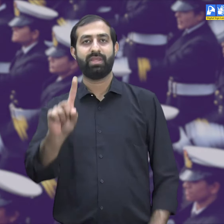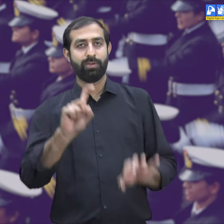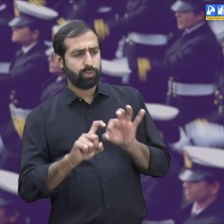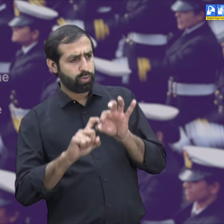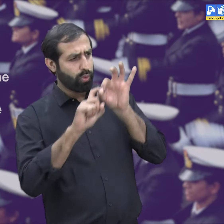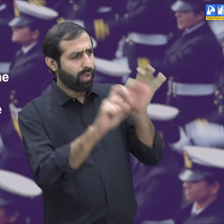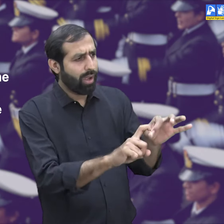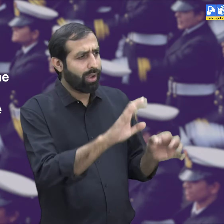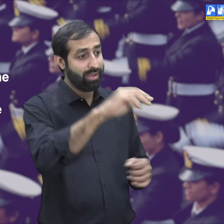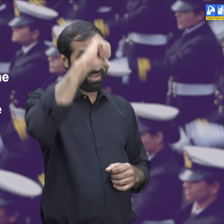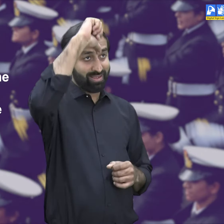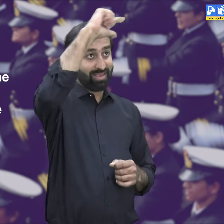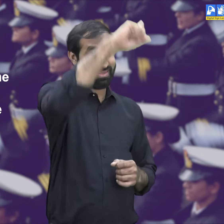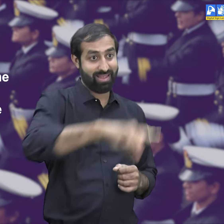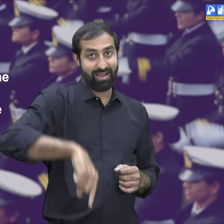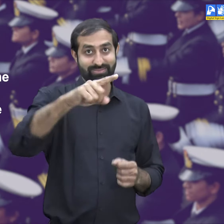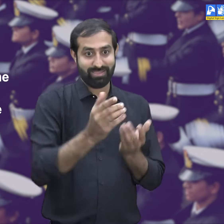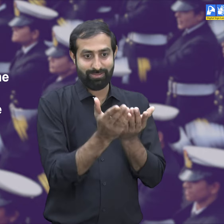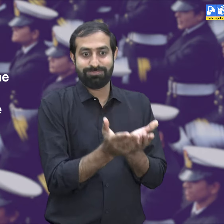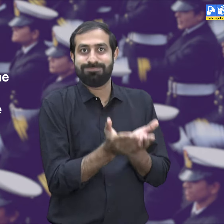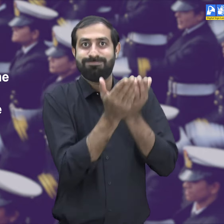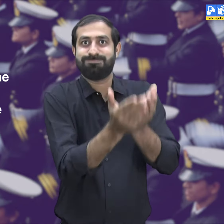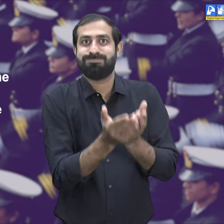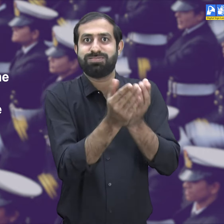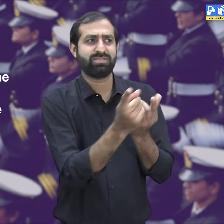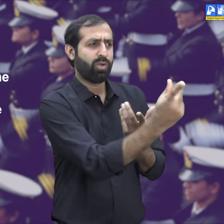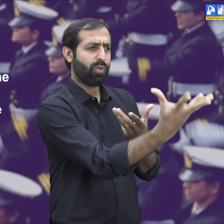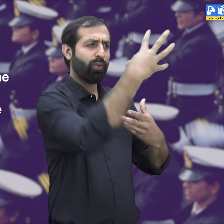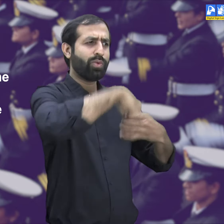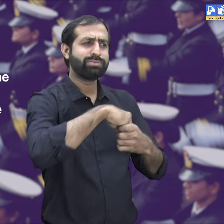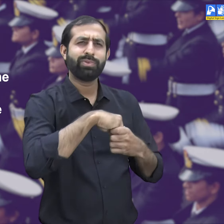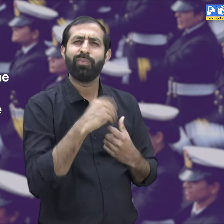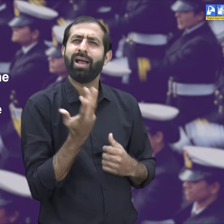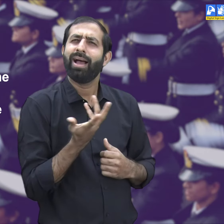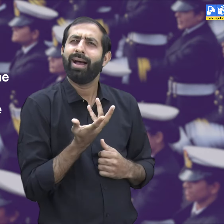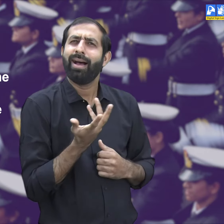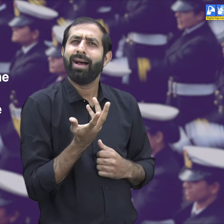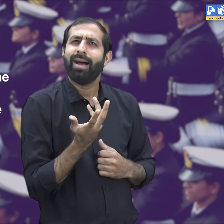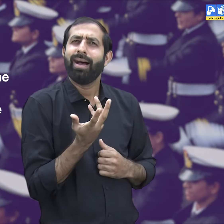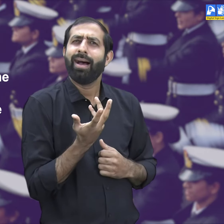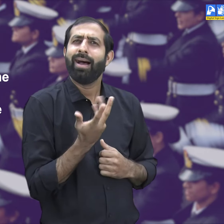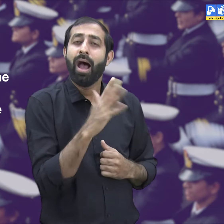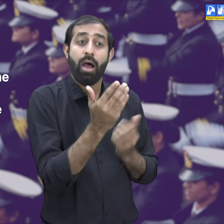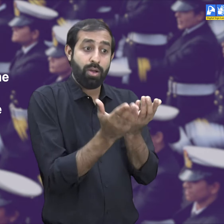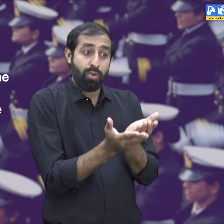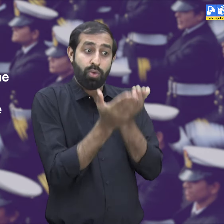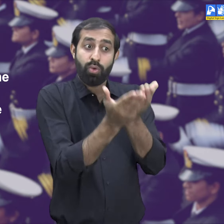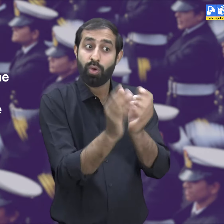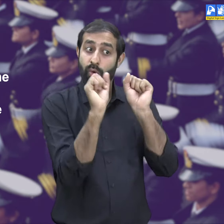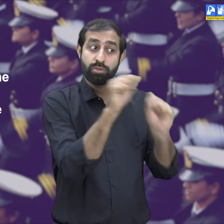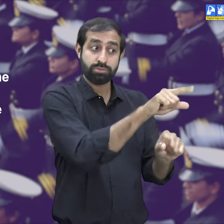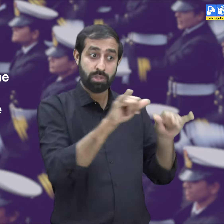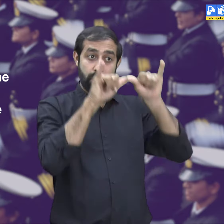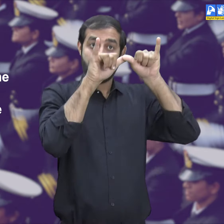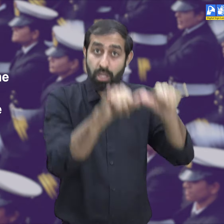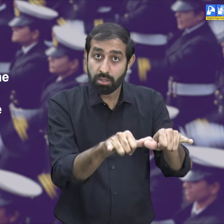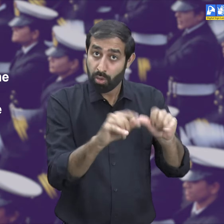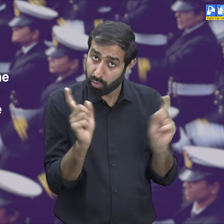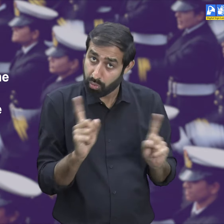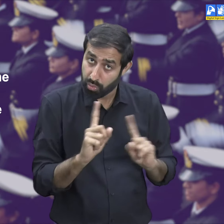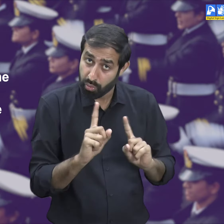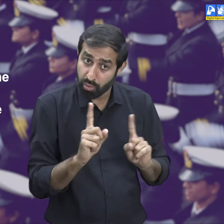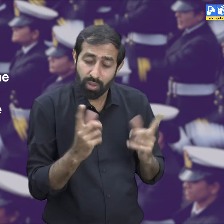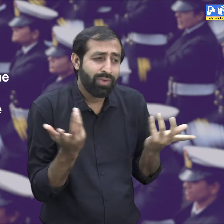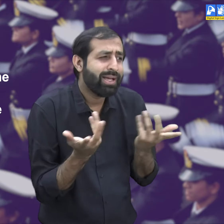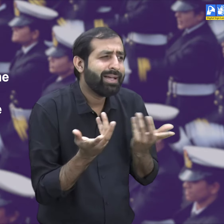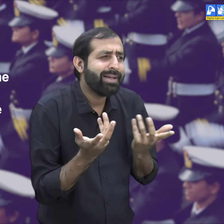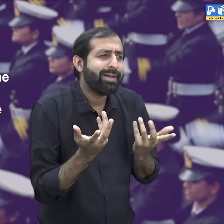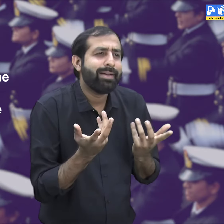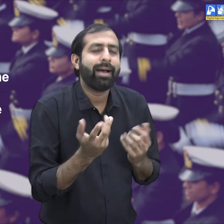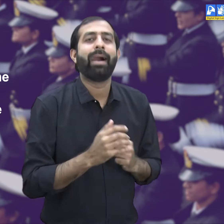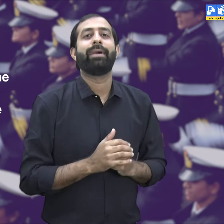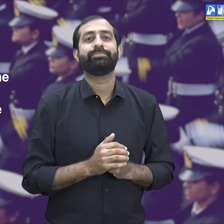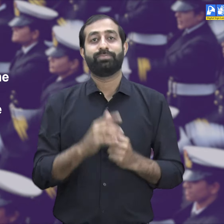Question. Why did you join the Indian Navy do you not have to live on the naval ship?